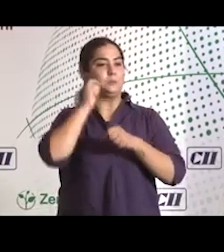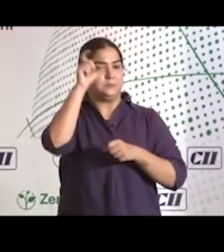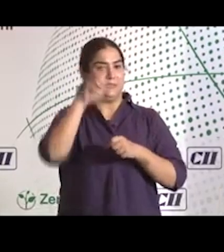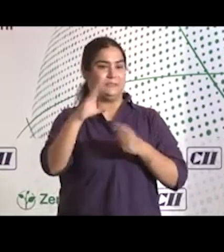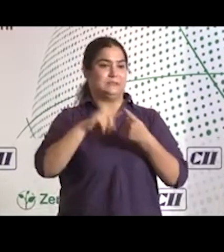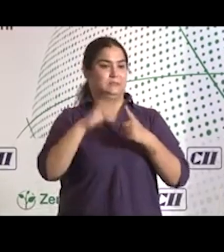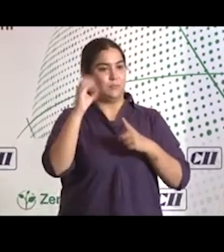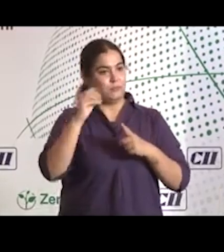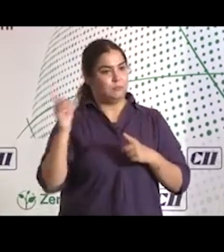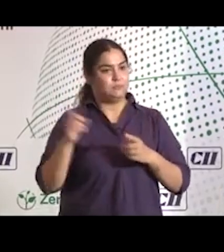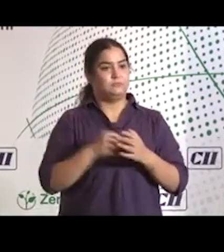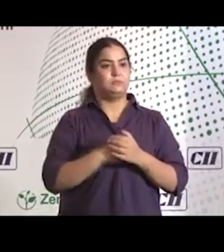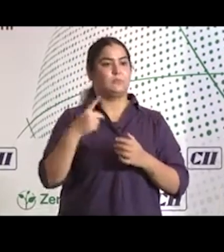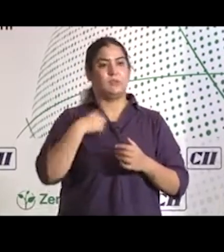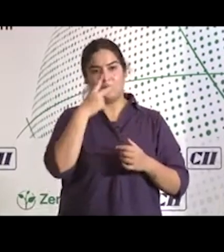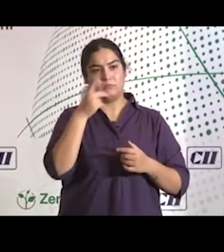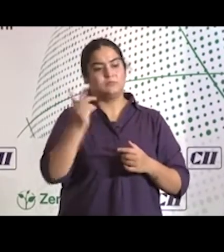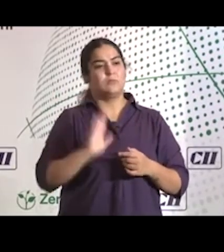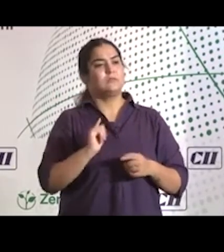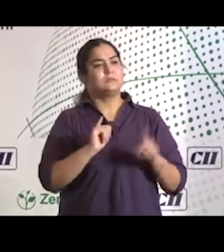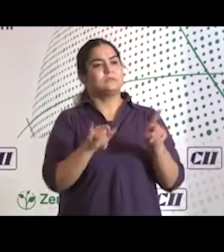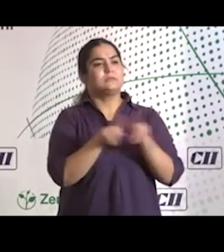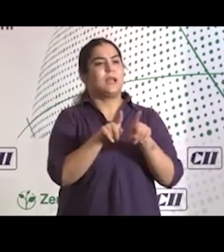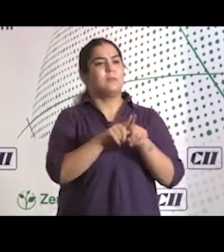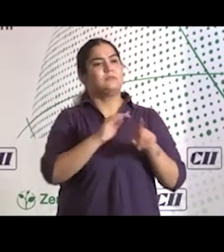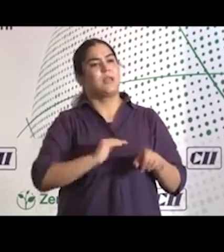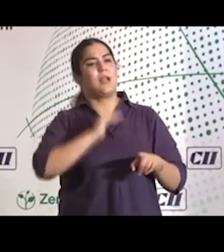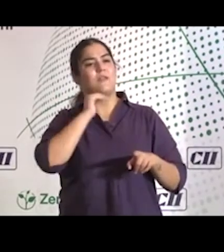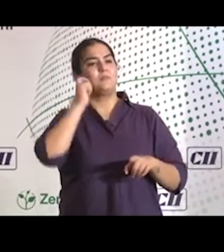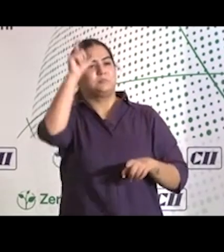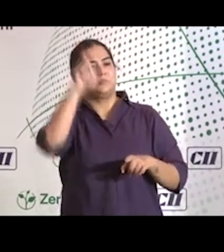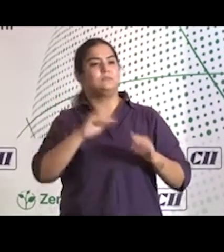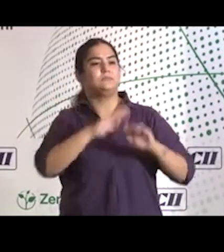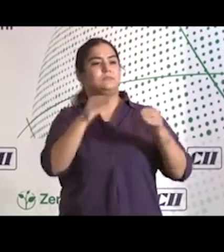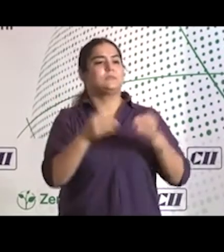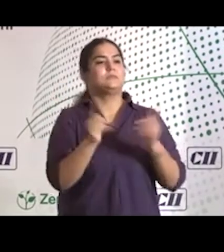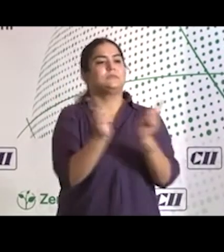that's enough to introduce Michael